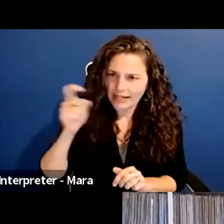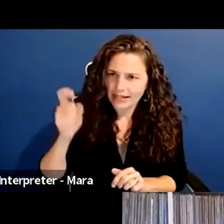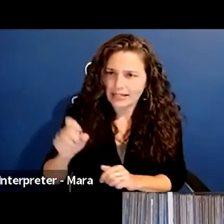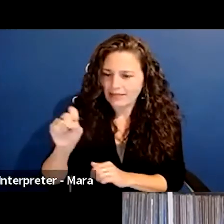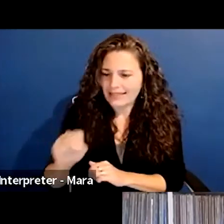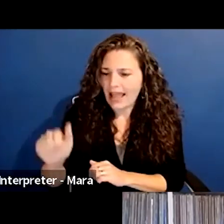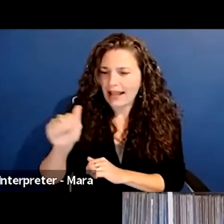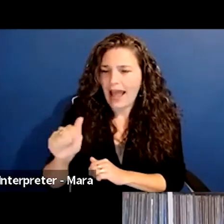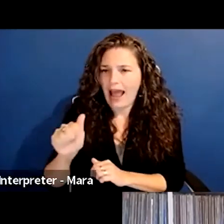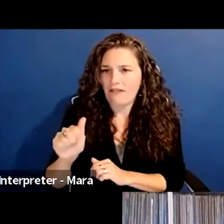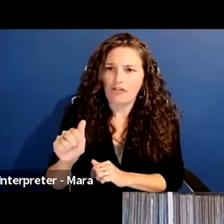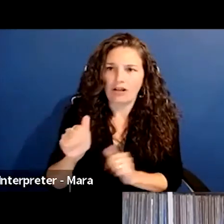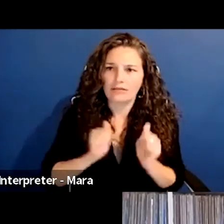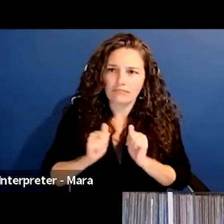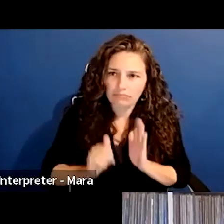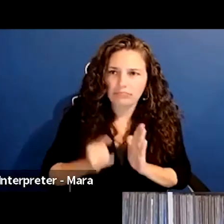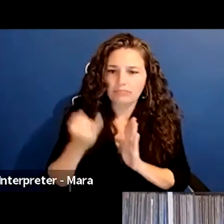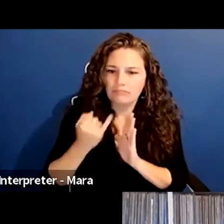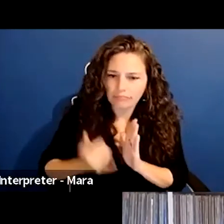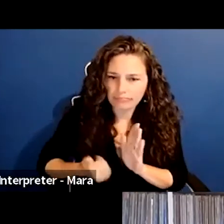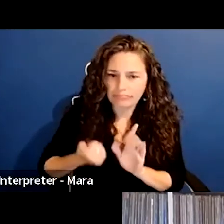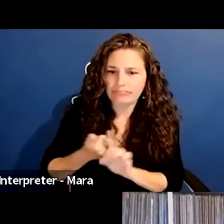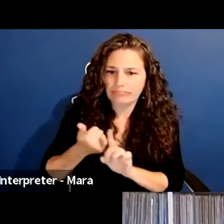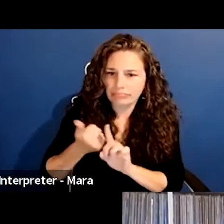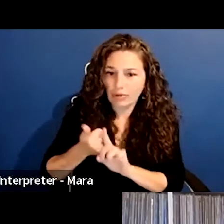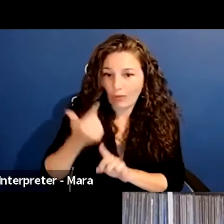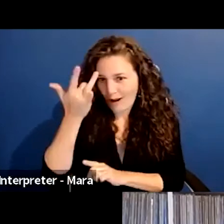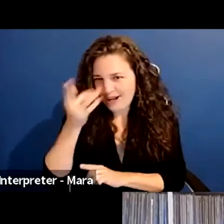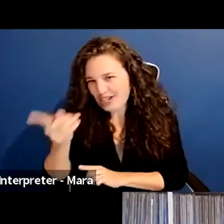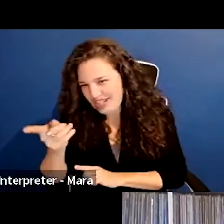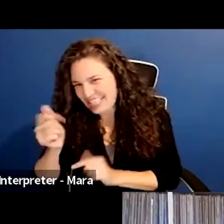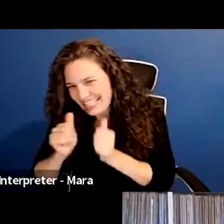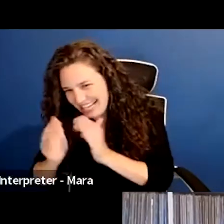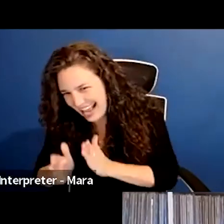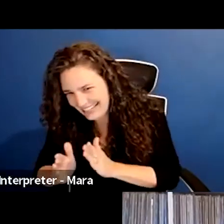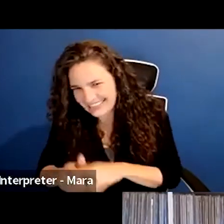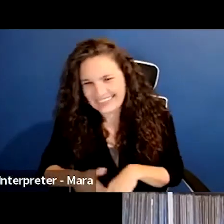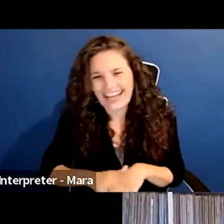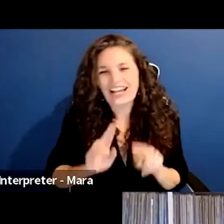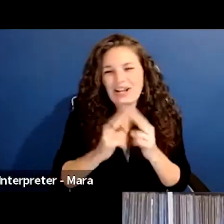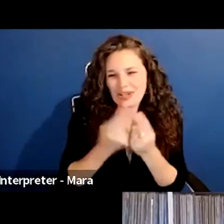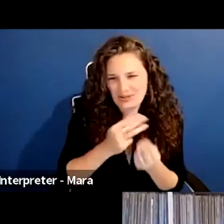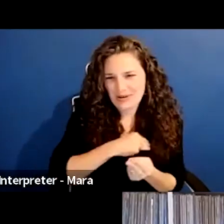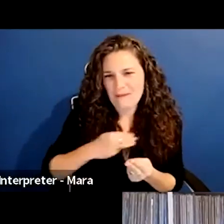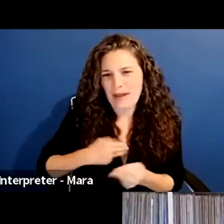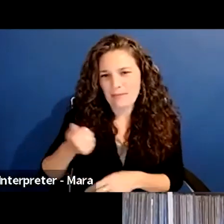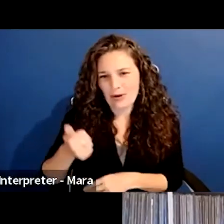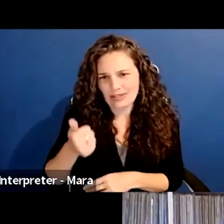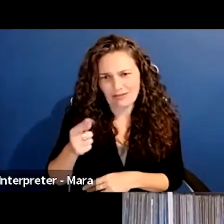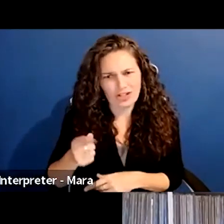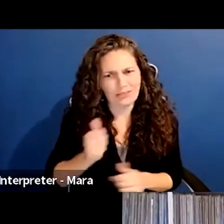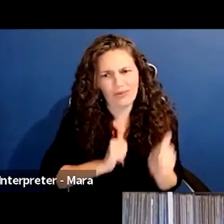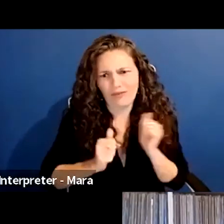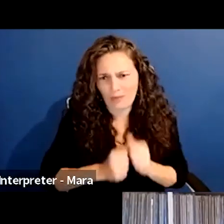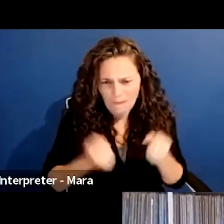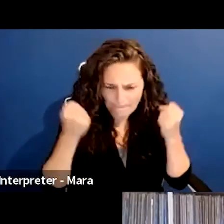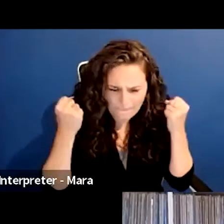because she is an actor and a union member herself, having performed in numerous on-camera